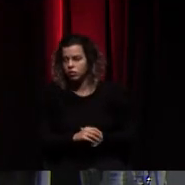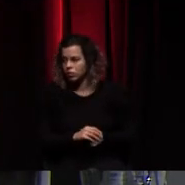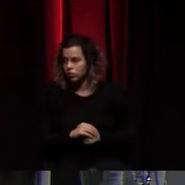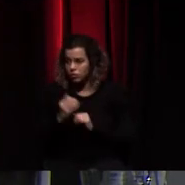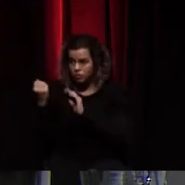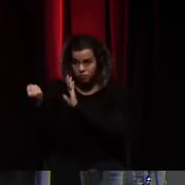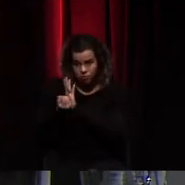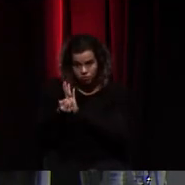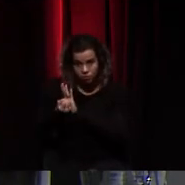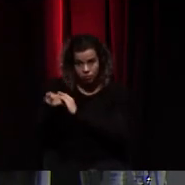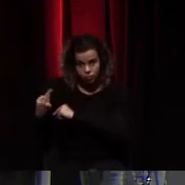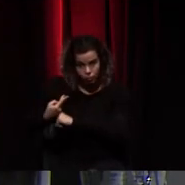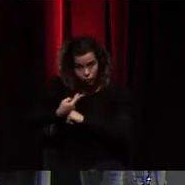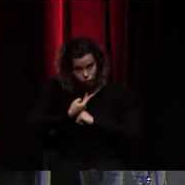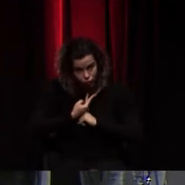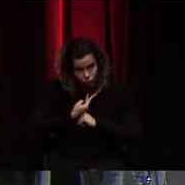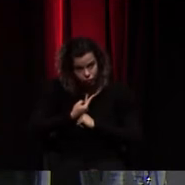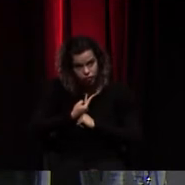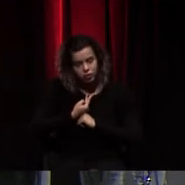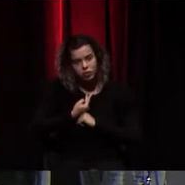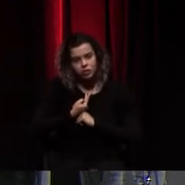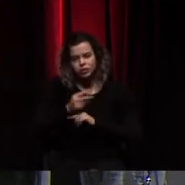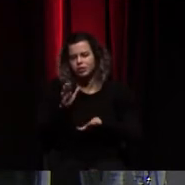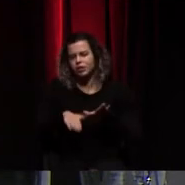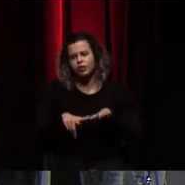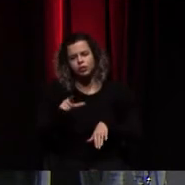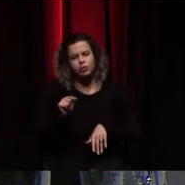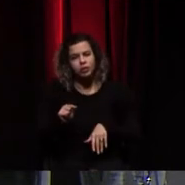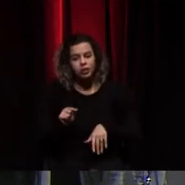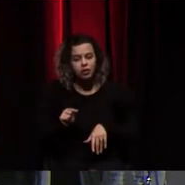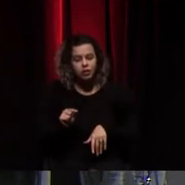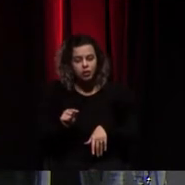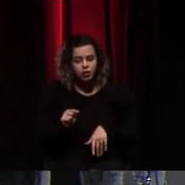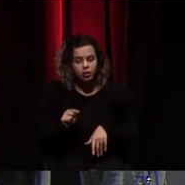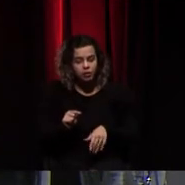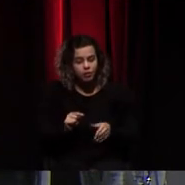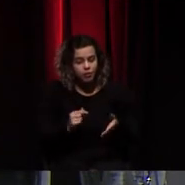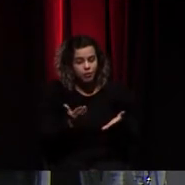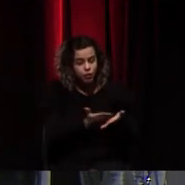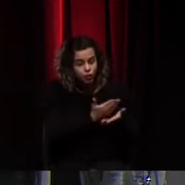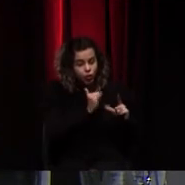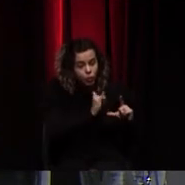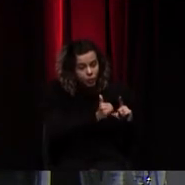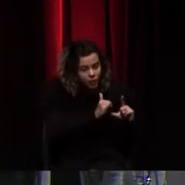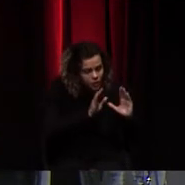it may be for a specific article or documentary they want.